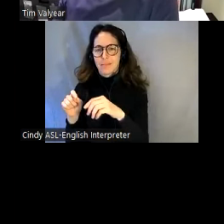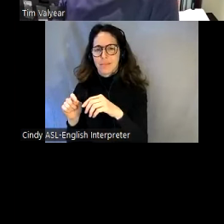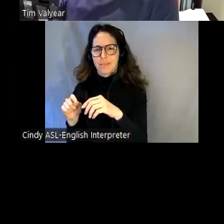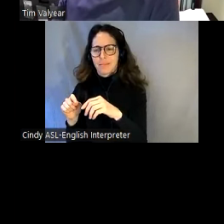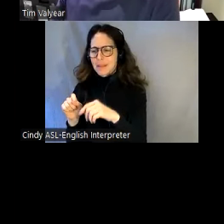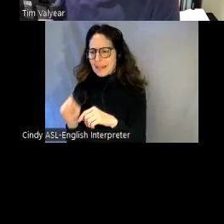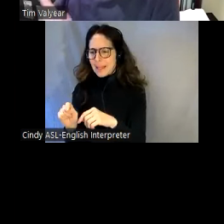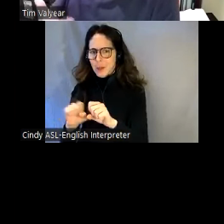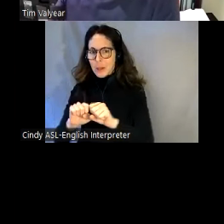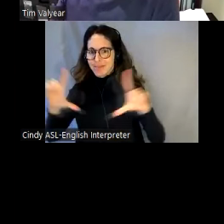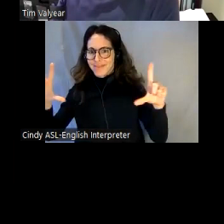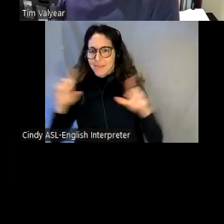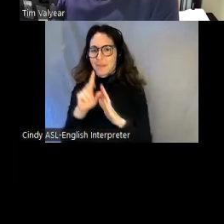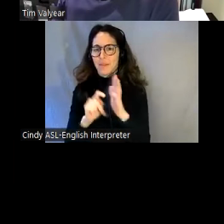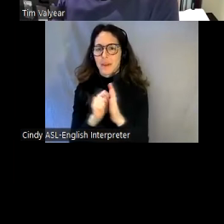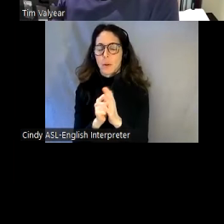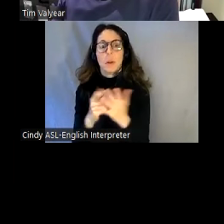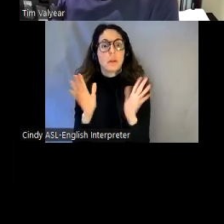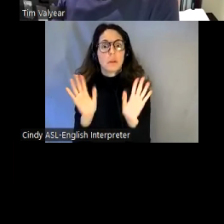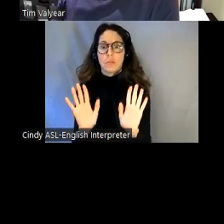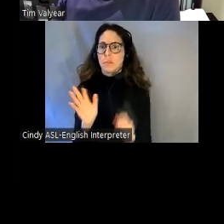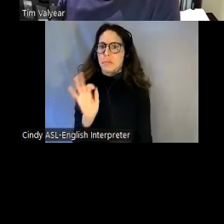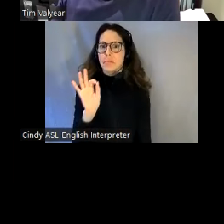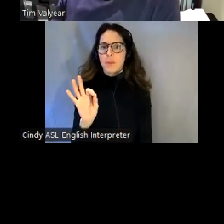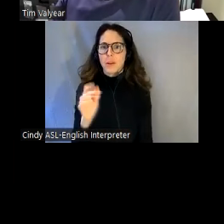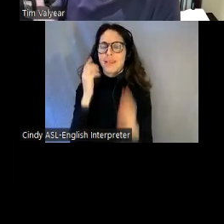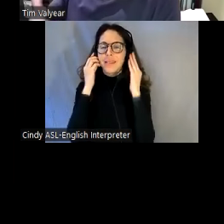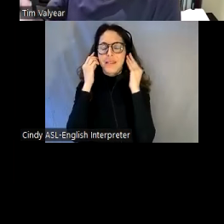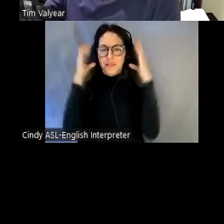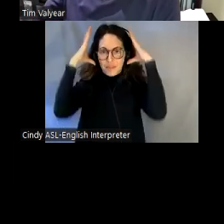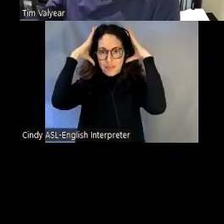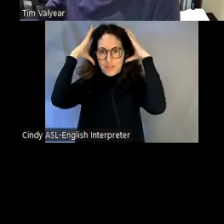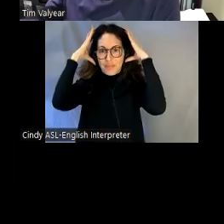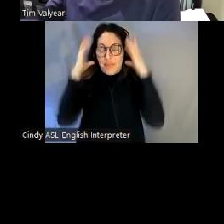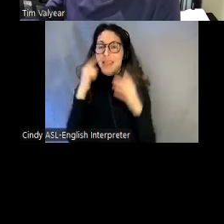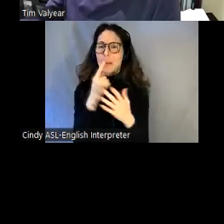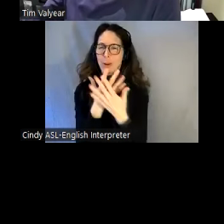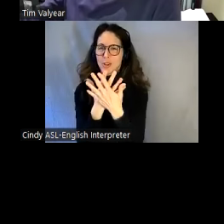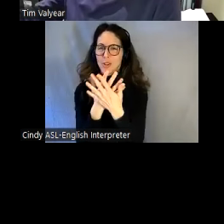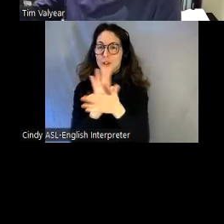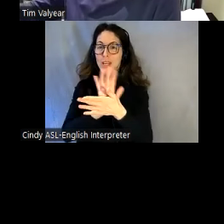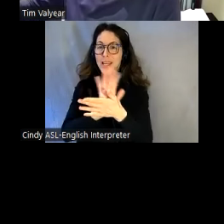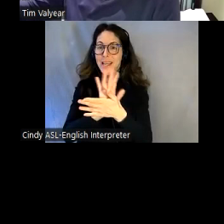asked to make it bigger. Maybe when we play the next videos, we could hit the box on the bottom right to enlarge